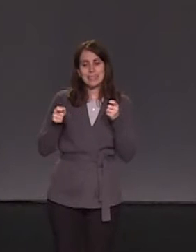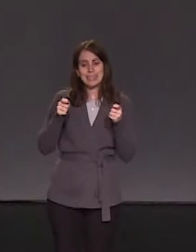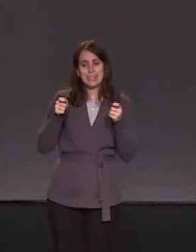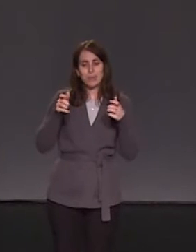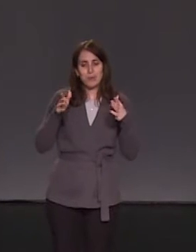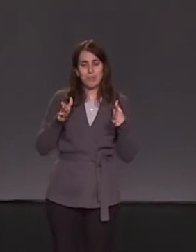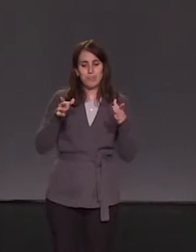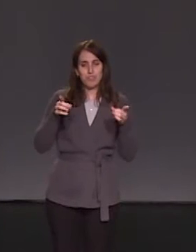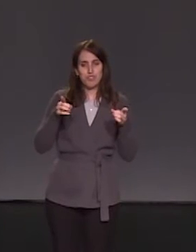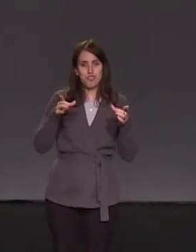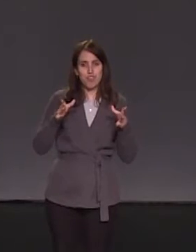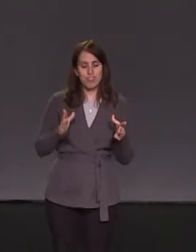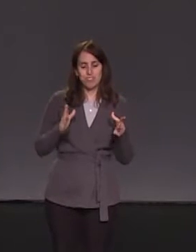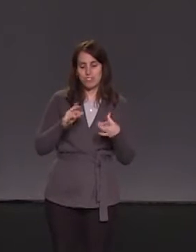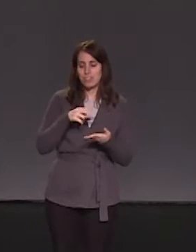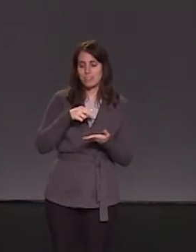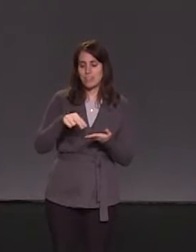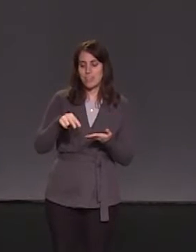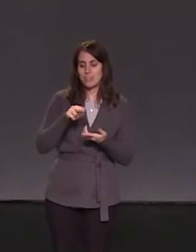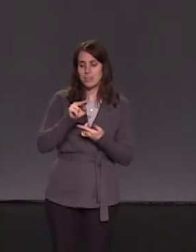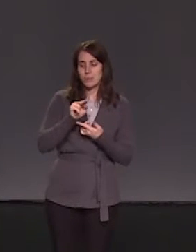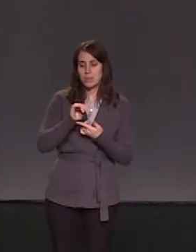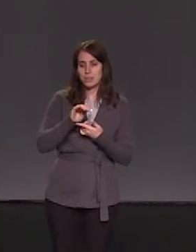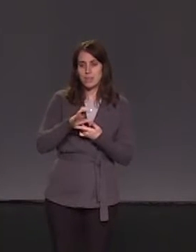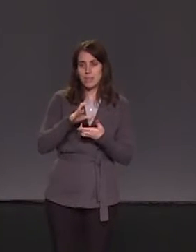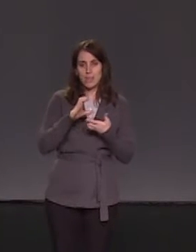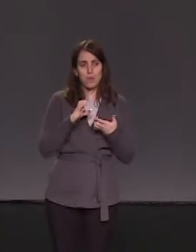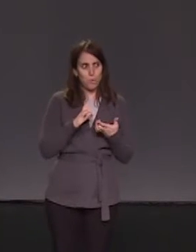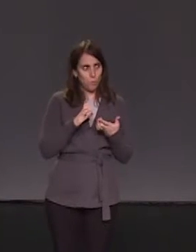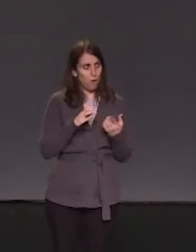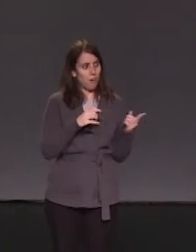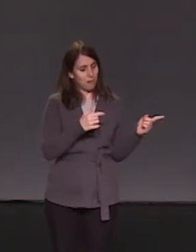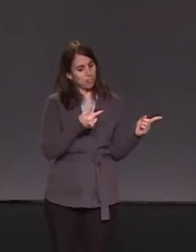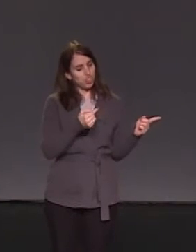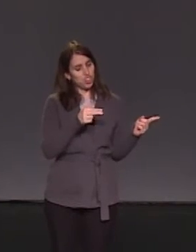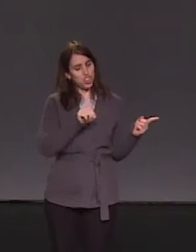I just wanted to give Gina Gibley an opportunity to tell us a little bit about what she’s